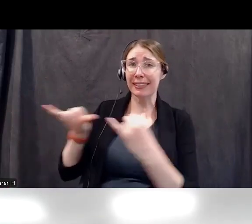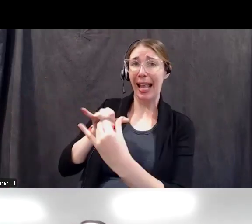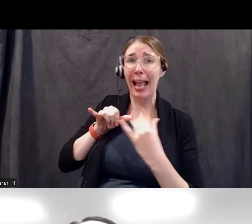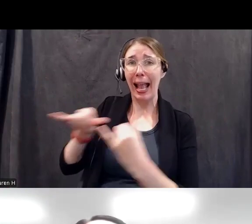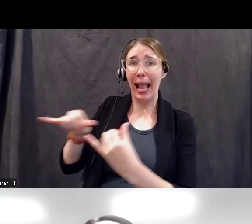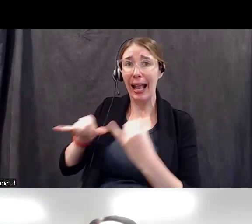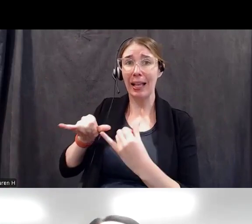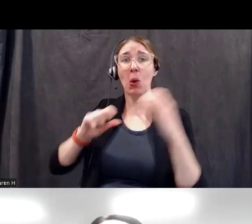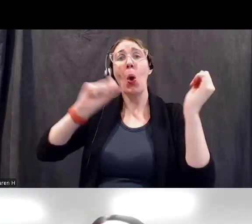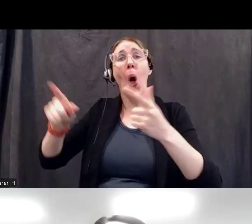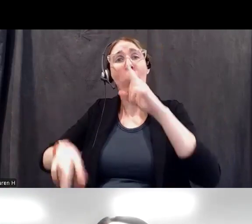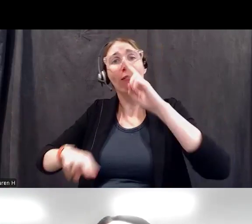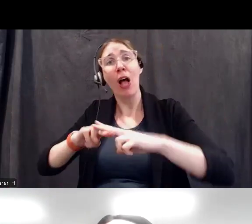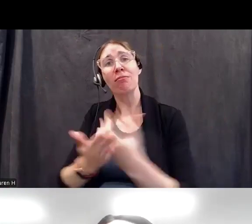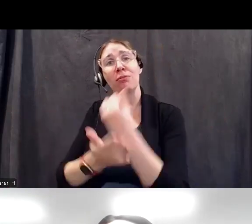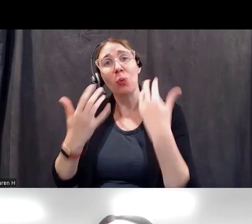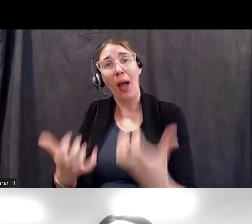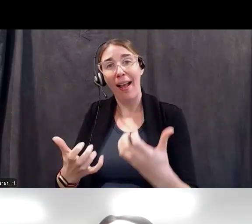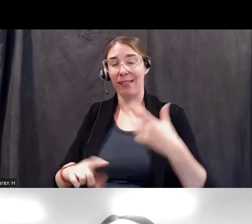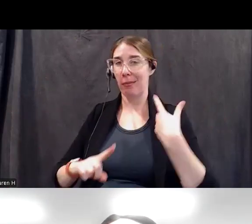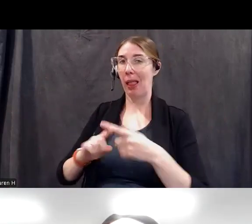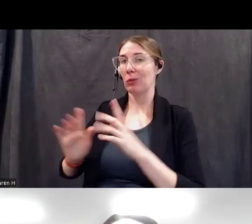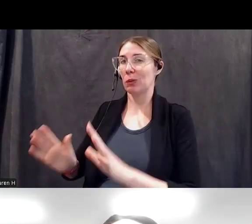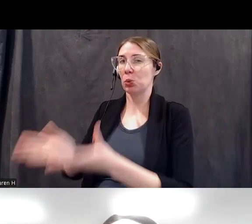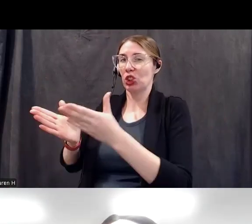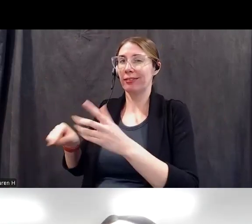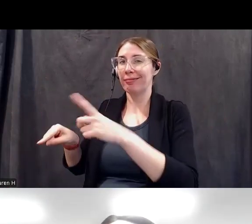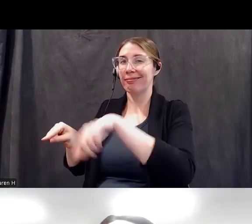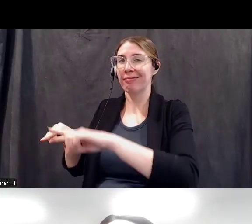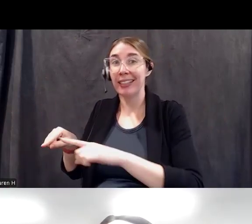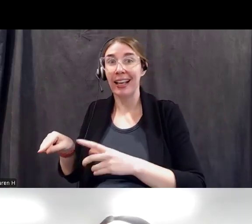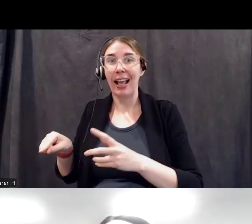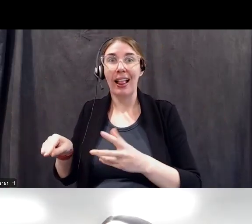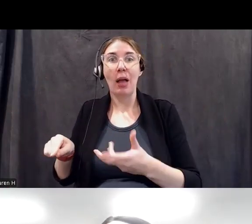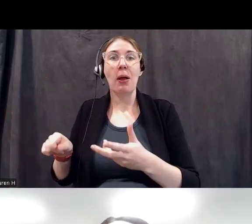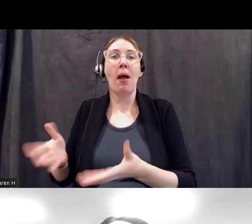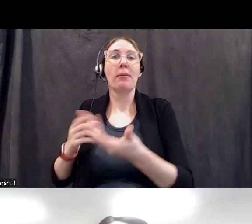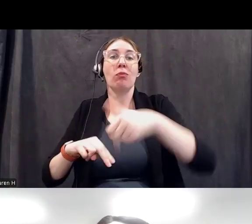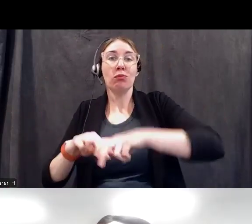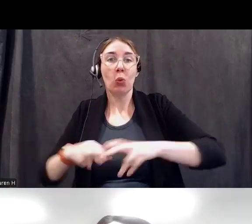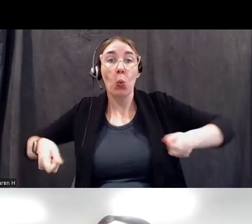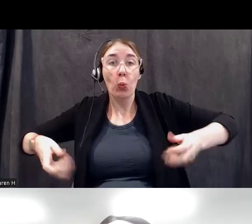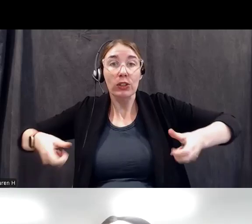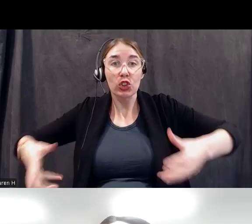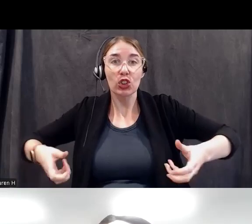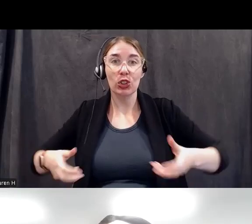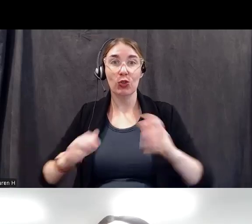And at the same time, we push them a little bit. So for example, they had a wheelchair race but they had to do it through some once tackles and up some ramps to really